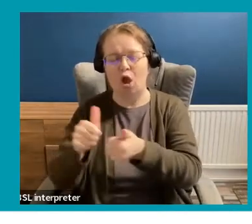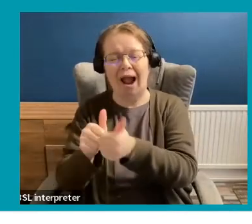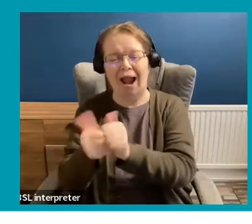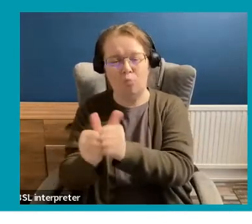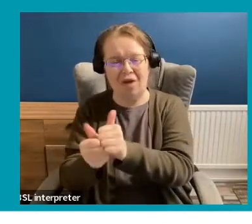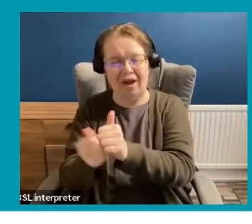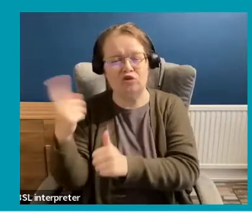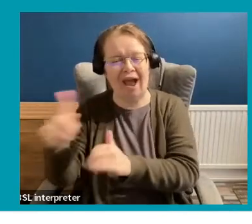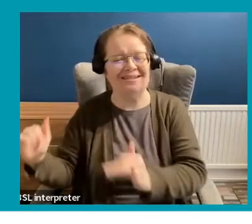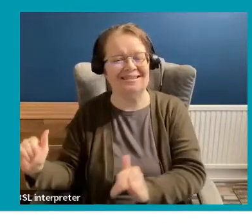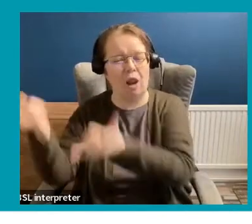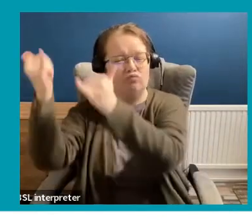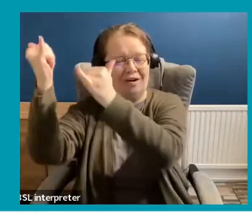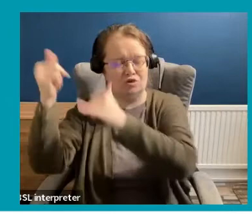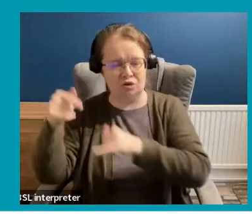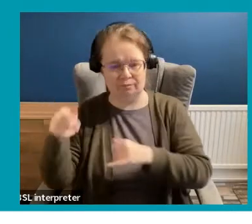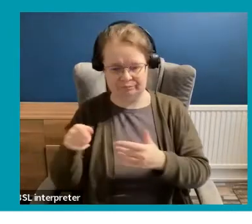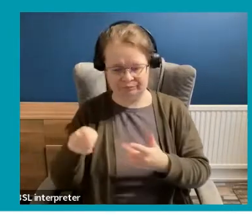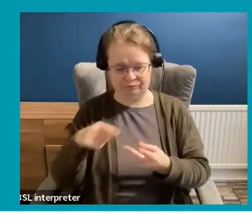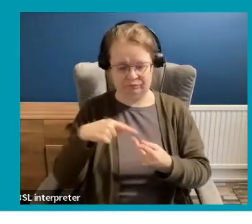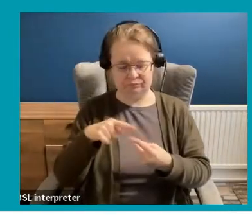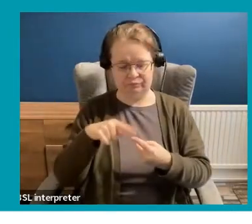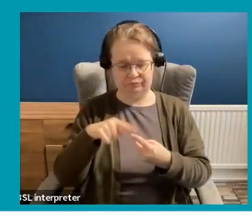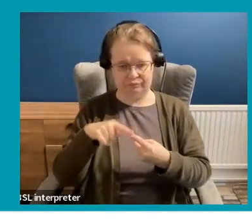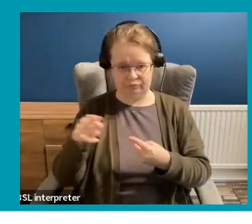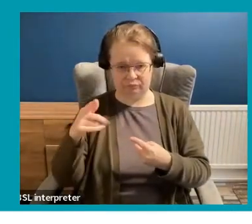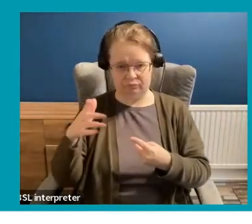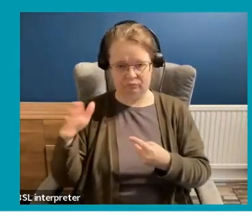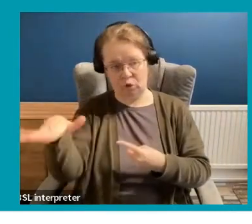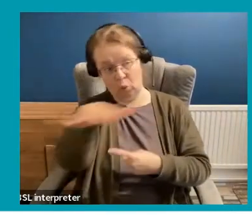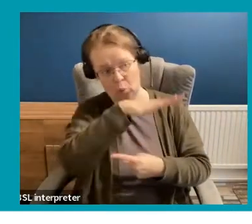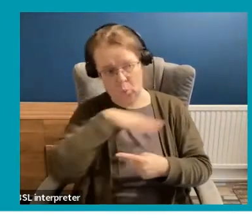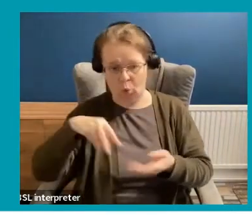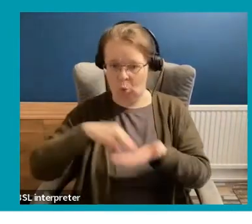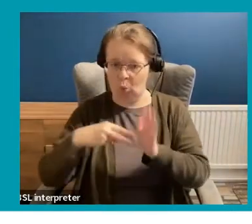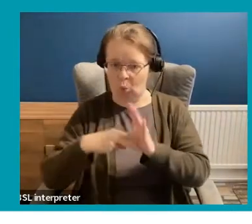And that I talk about the need for the whole of the organization to take